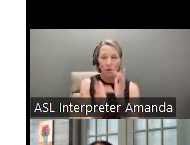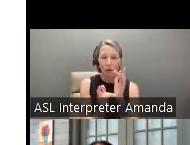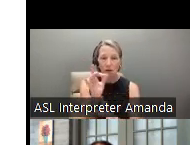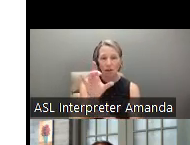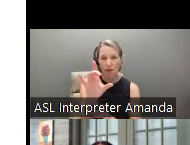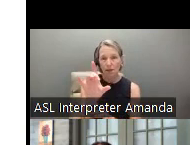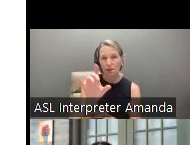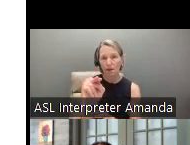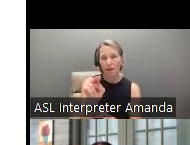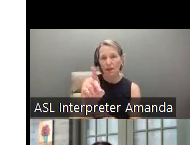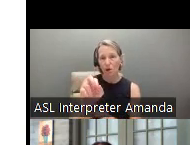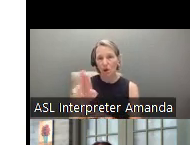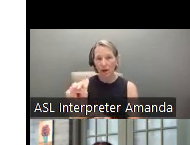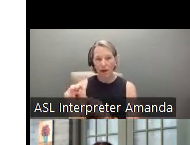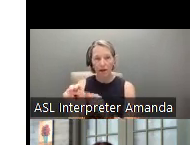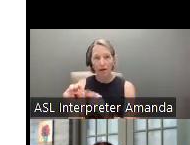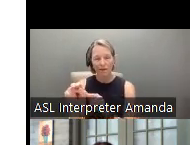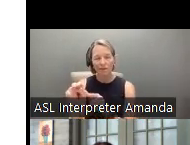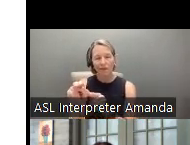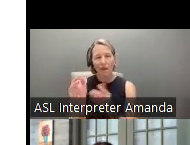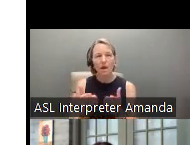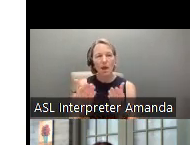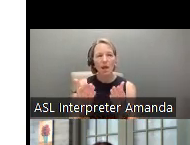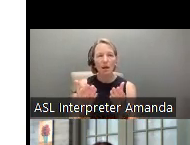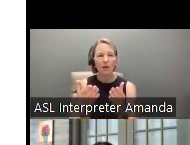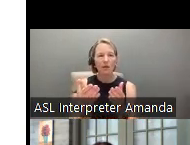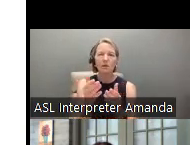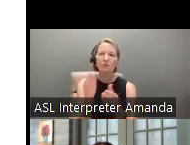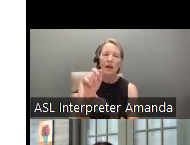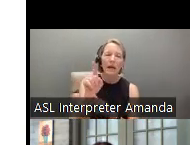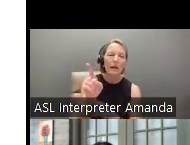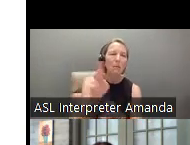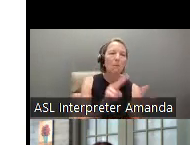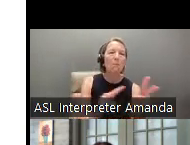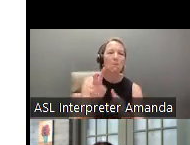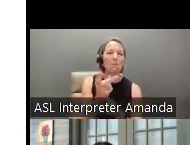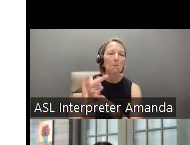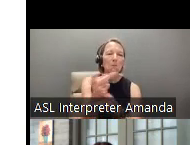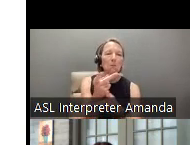as NDRN they provide us with administrative overview training and other Support Services